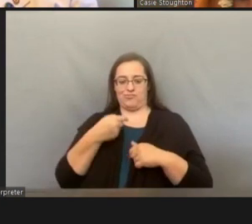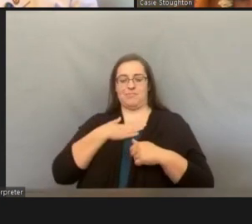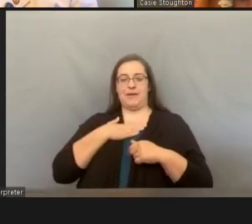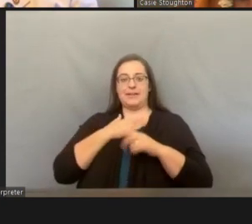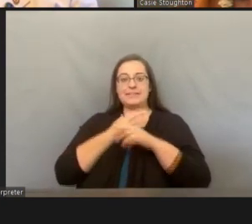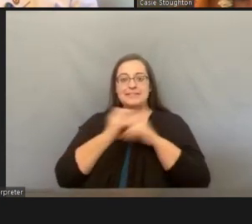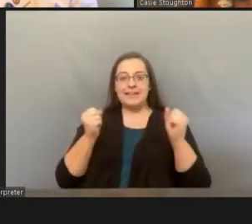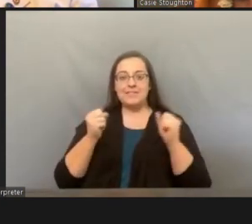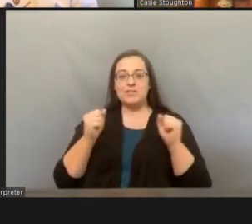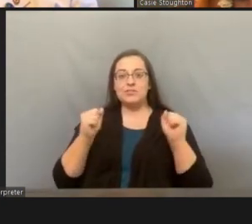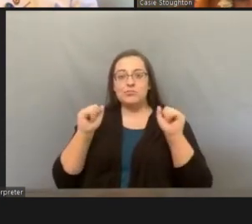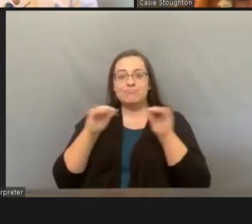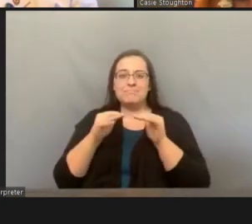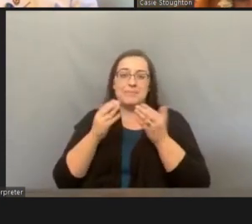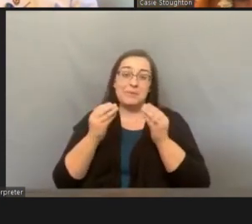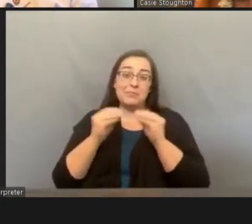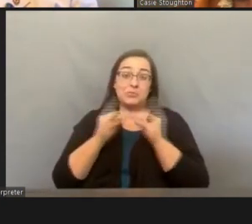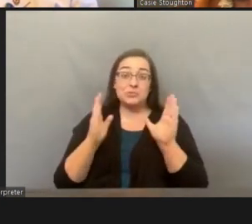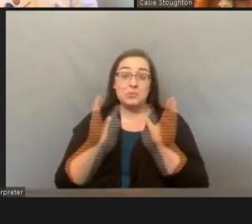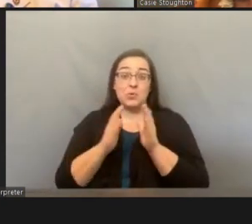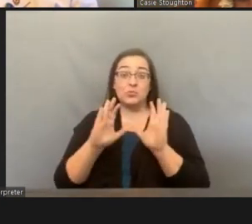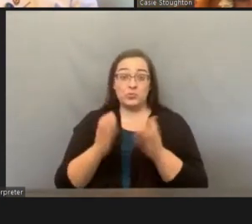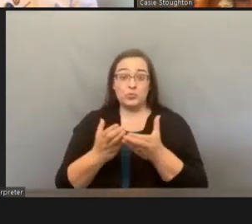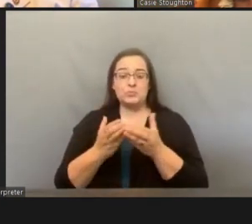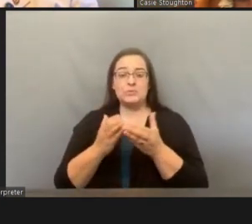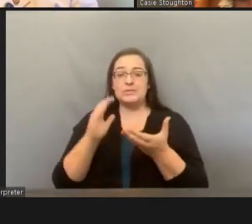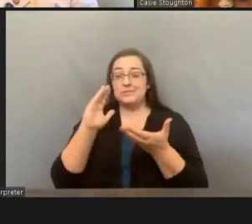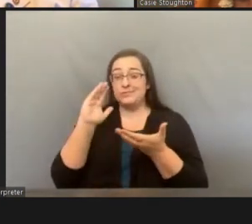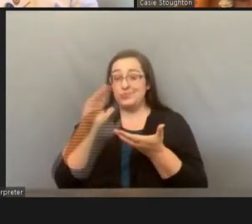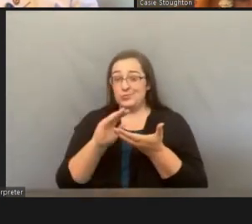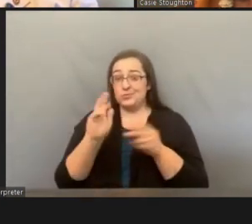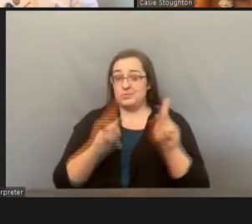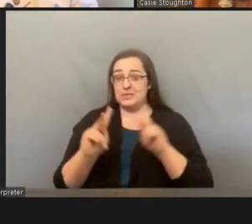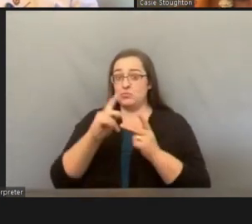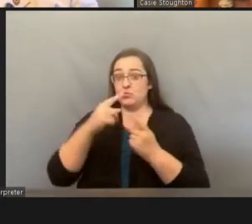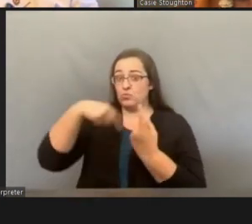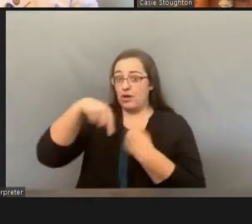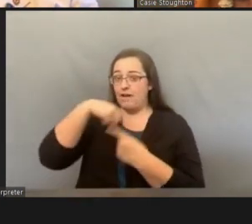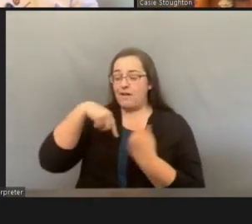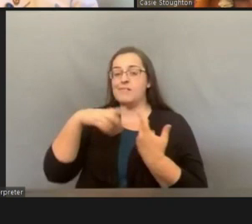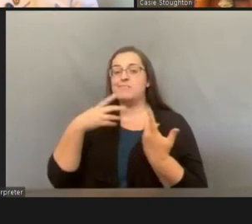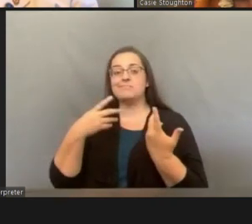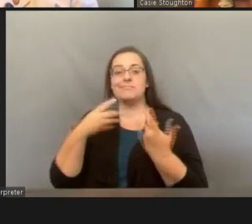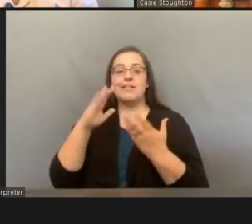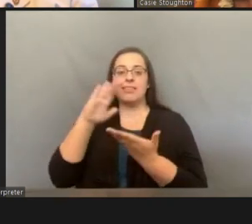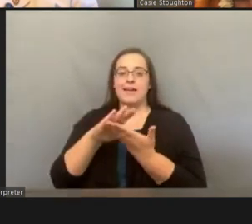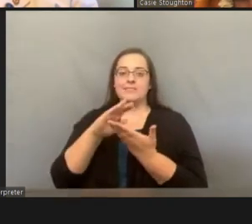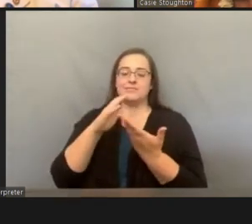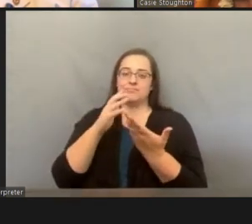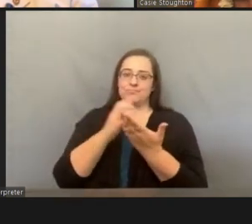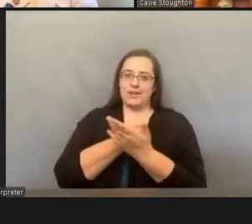JACKETS INDIVIDUAL IN CONSIDERING OTHERS GETTING